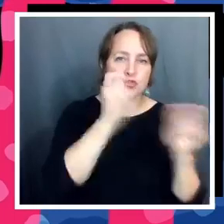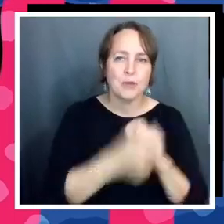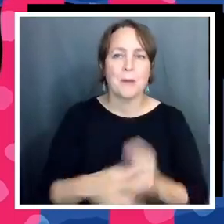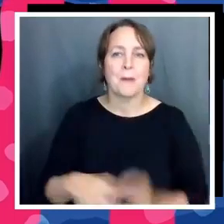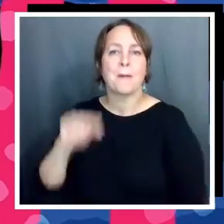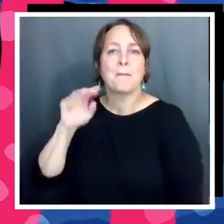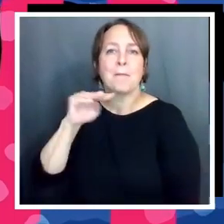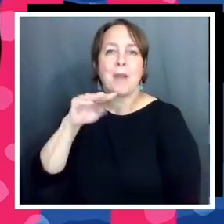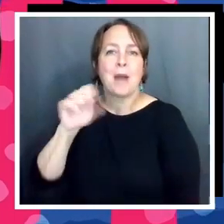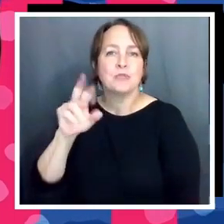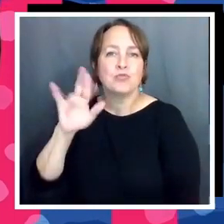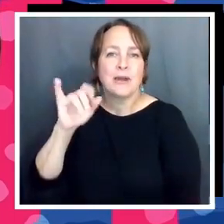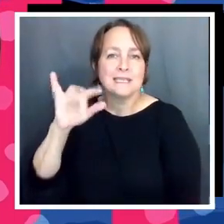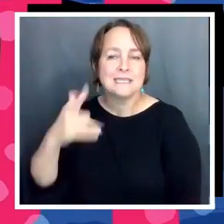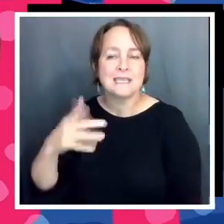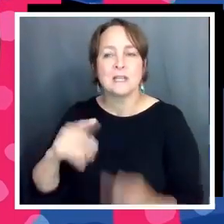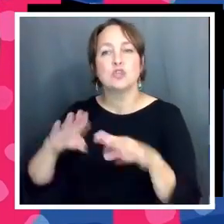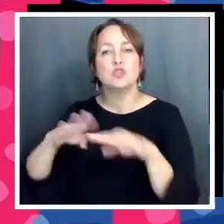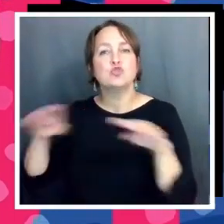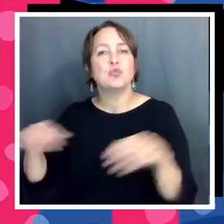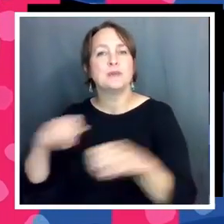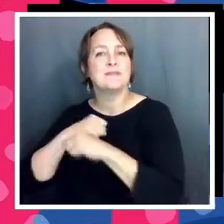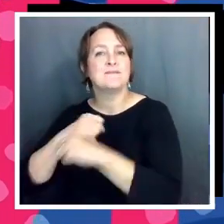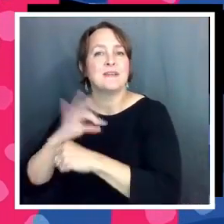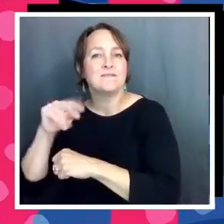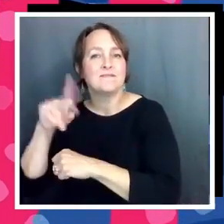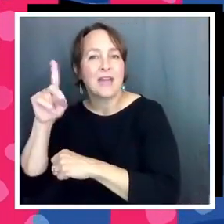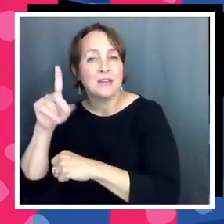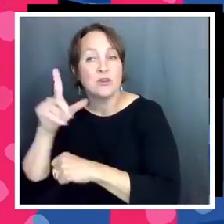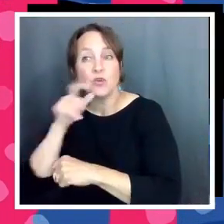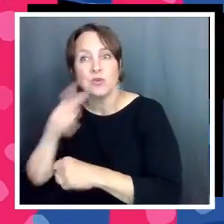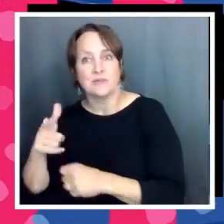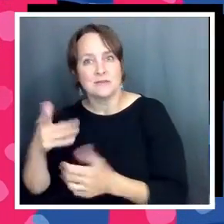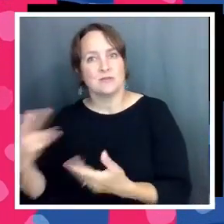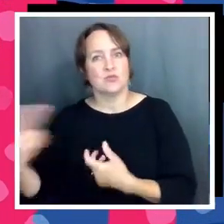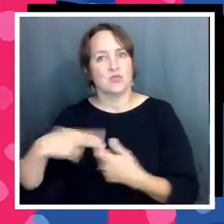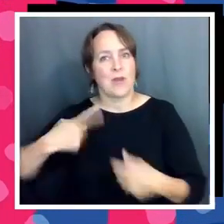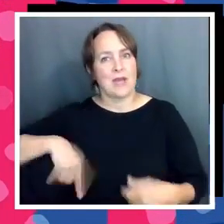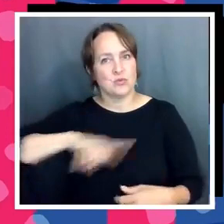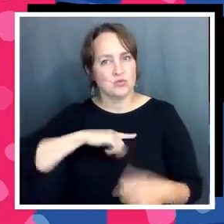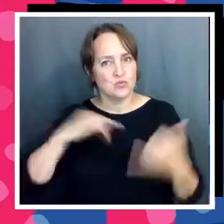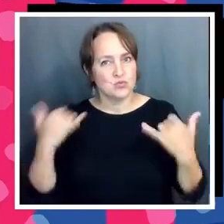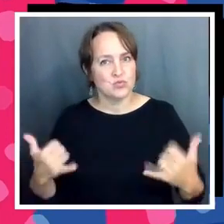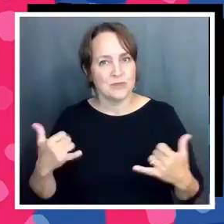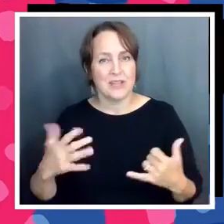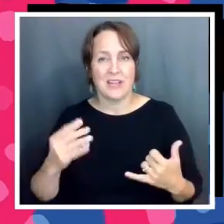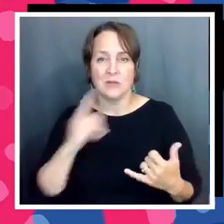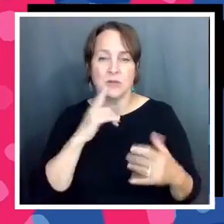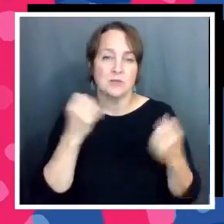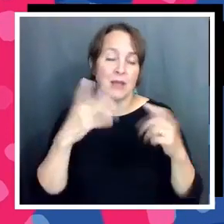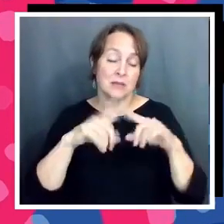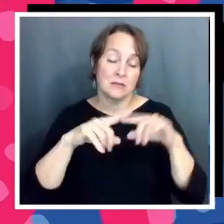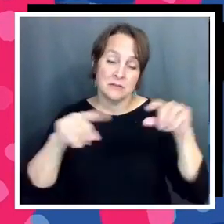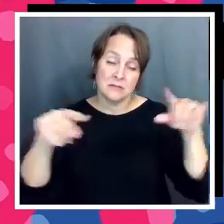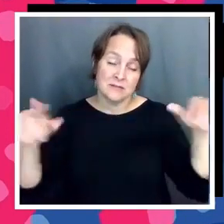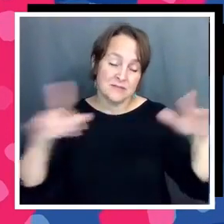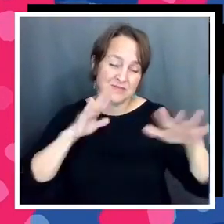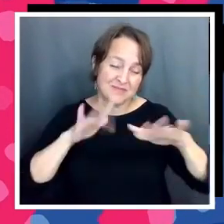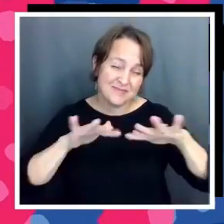RALLY. LET ME ALSO RECOGNIZE ALL OF THE FOLKS FROM COMMUNITY